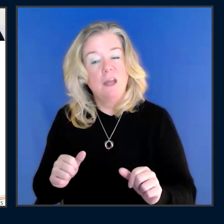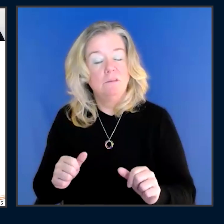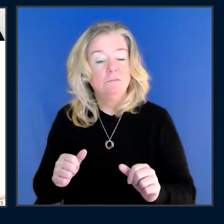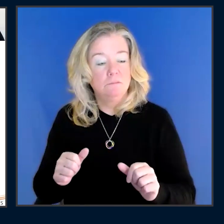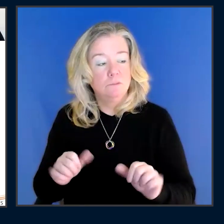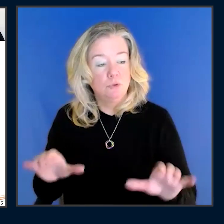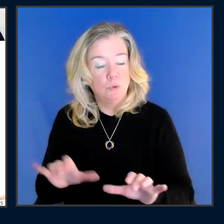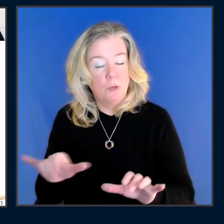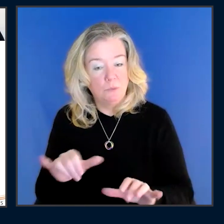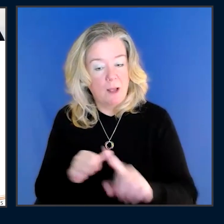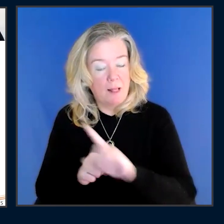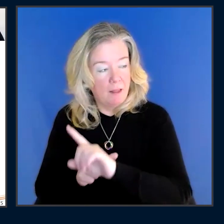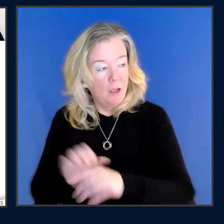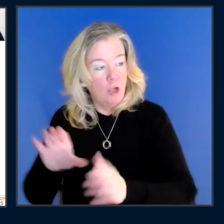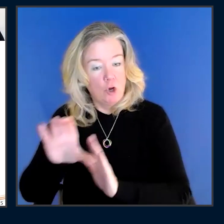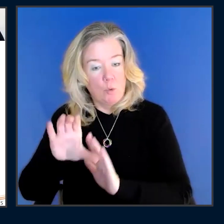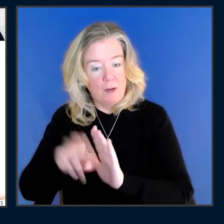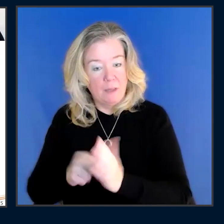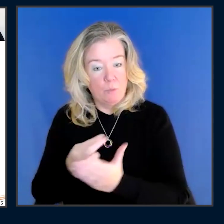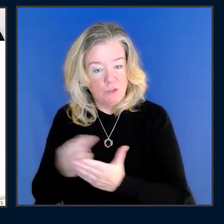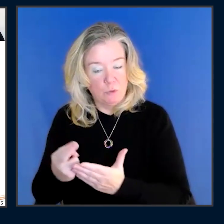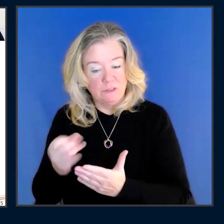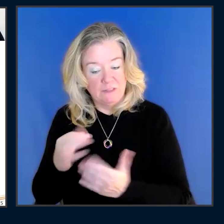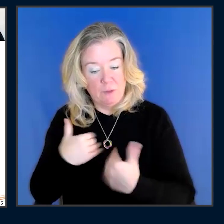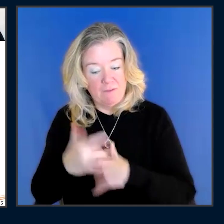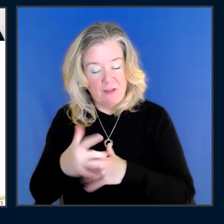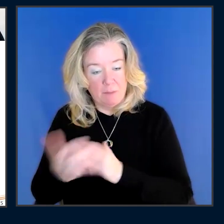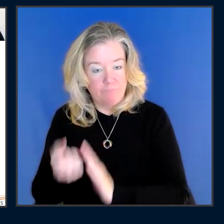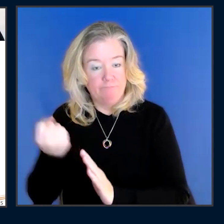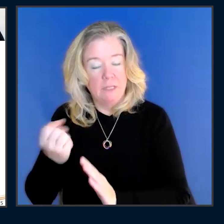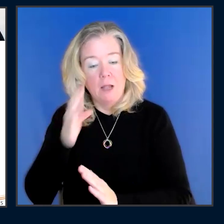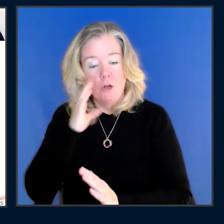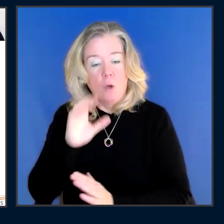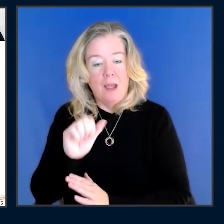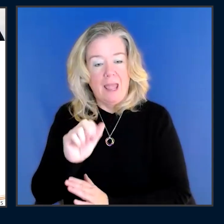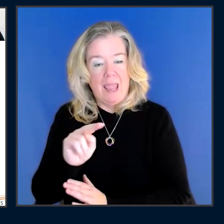Some other things that you could potentially dive into are curriculum resources that are available.